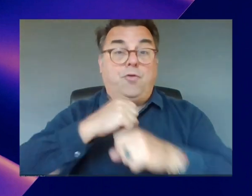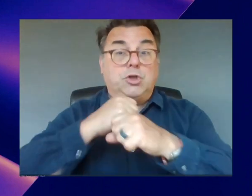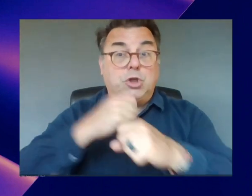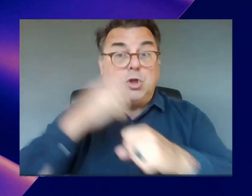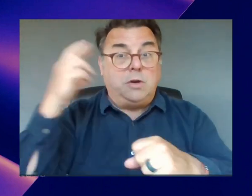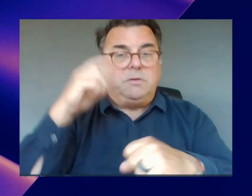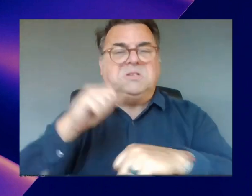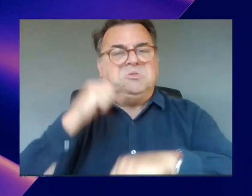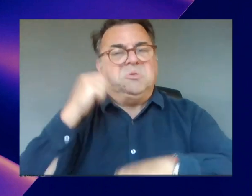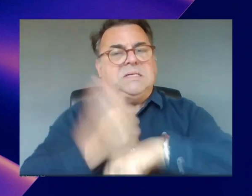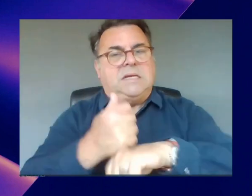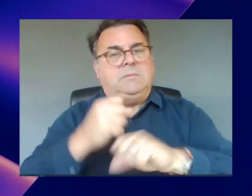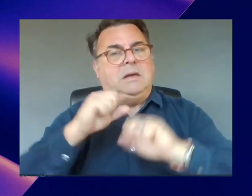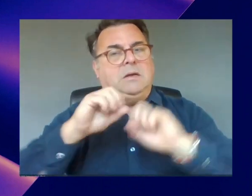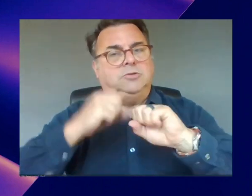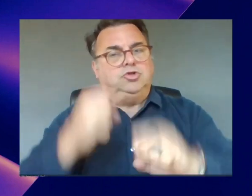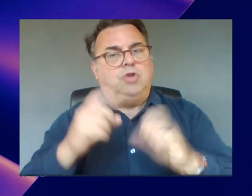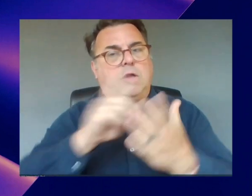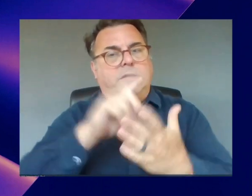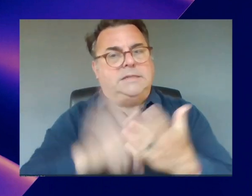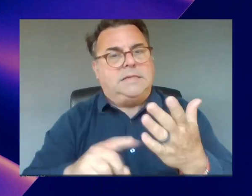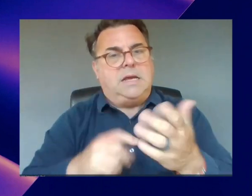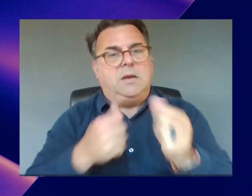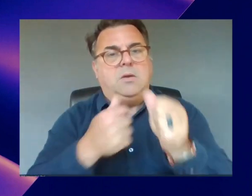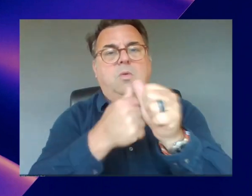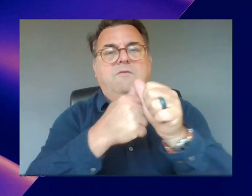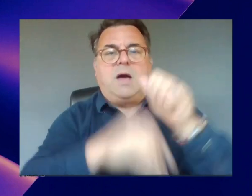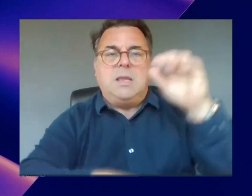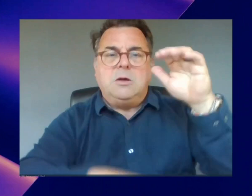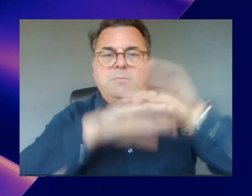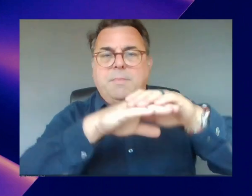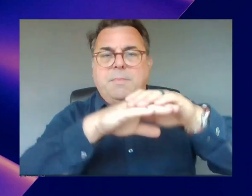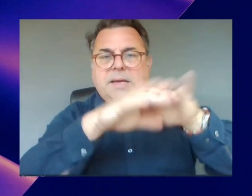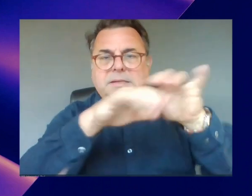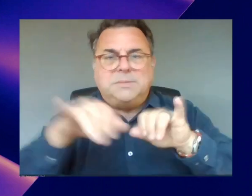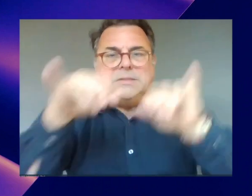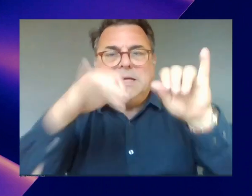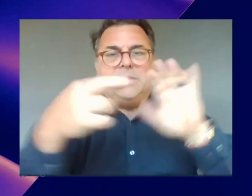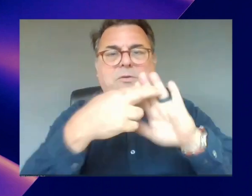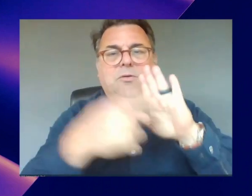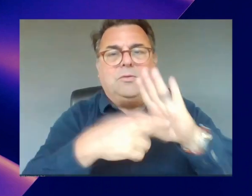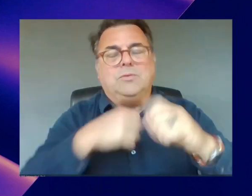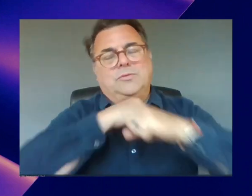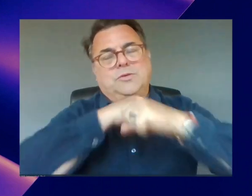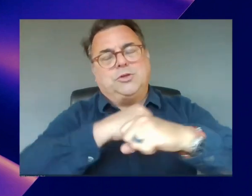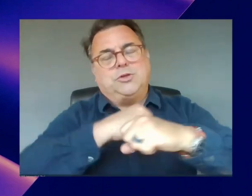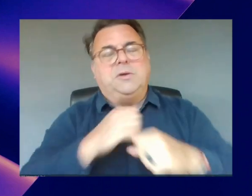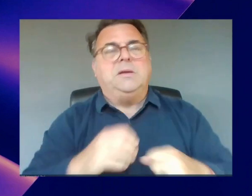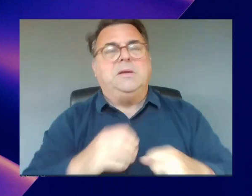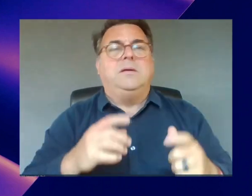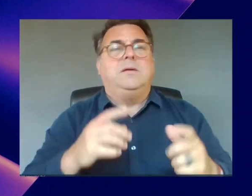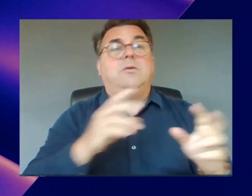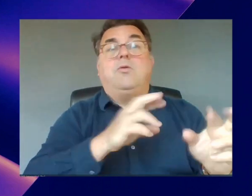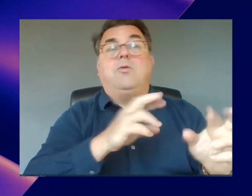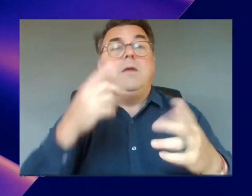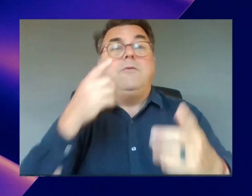we are complying by the highest level of standards in terms of security, and they're ready for enterprise small to medium businesses, et cetera.